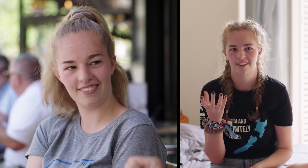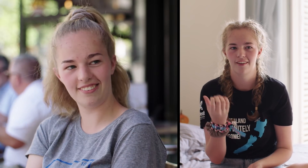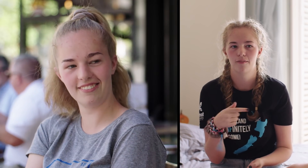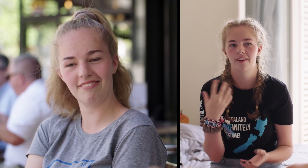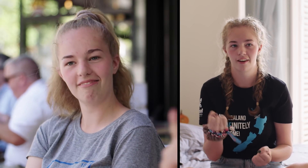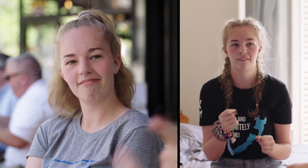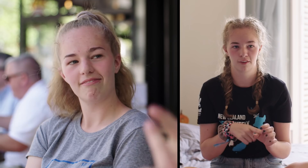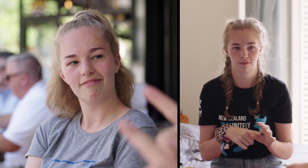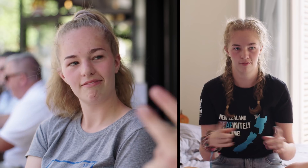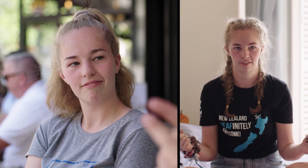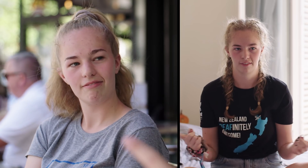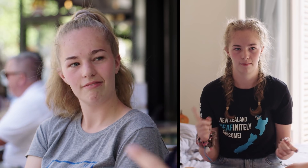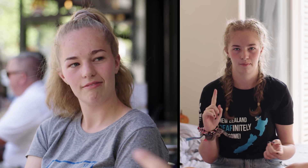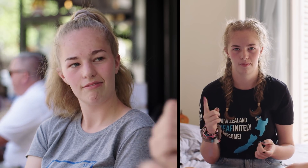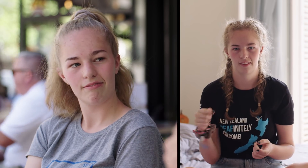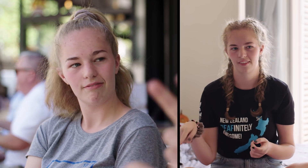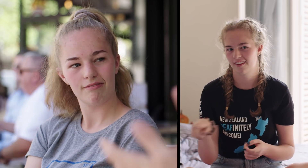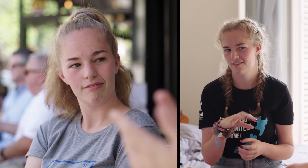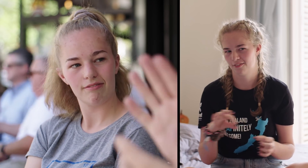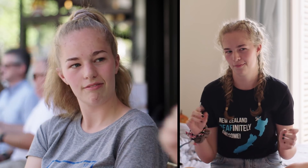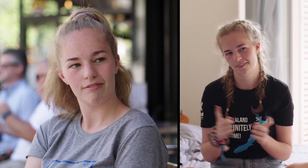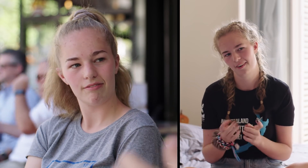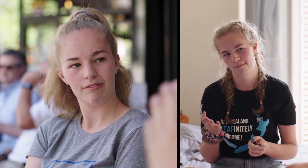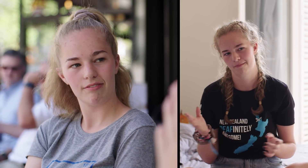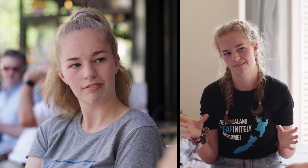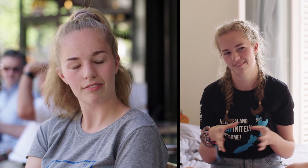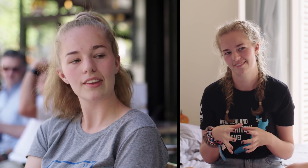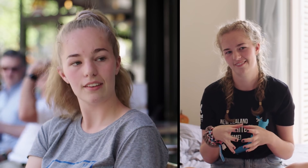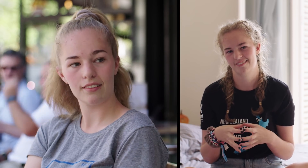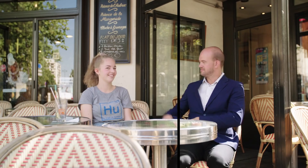Deaf youth are out there in New Zealand, but not a lot of them get together and meet up.